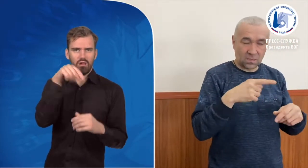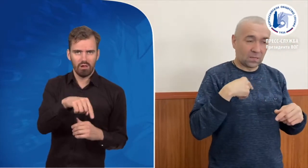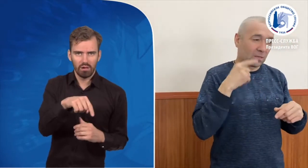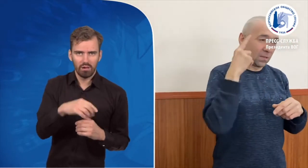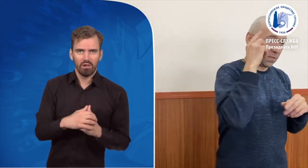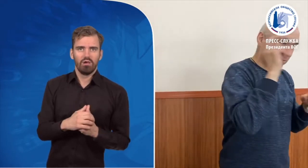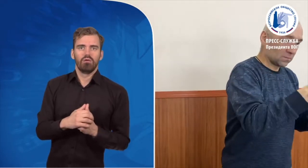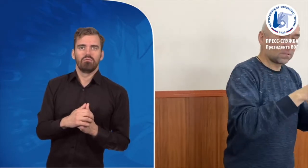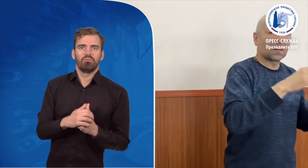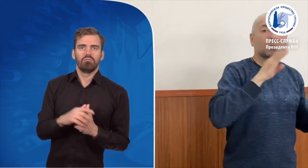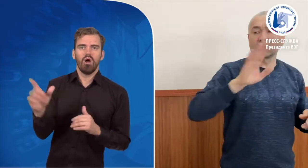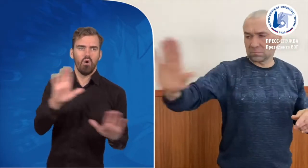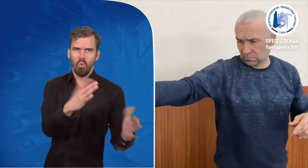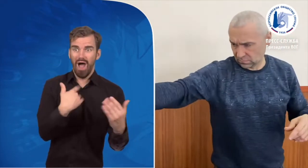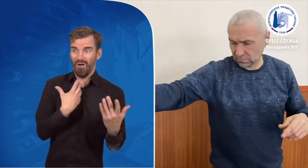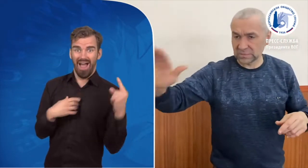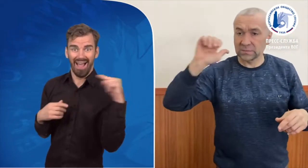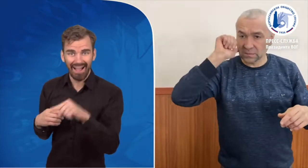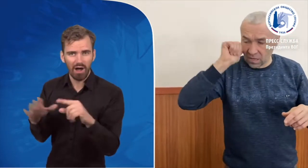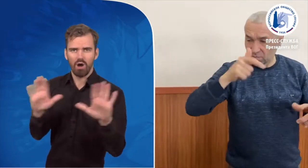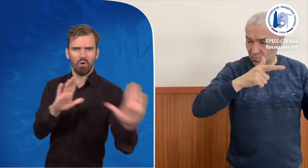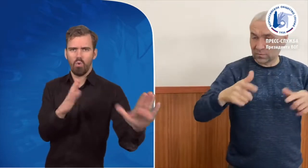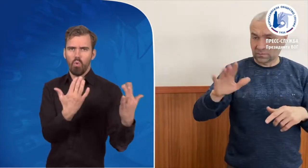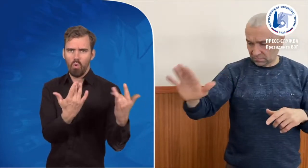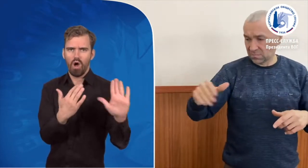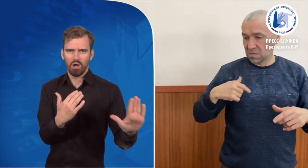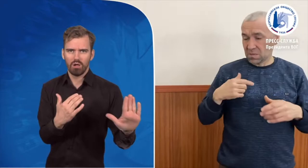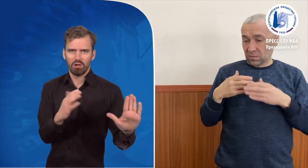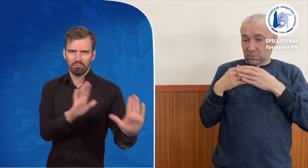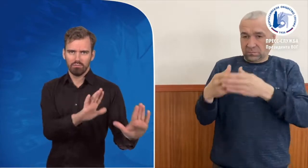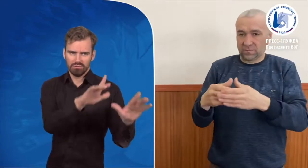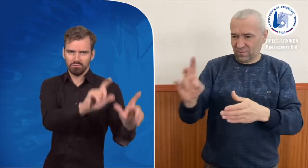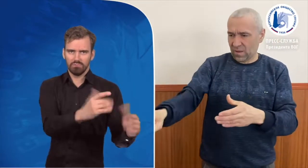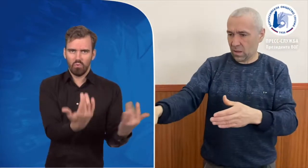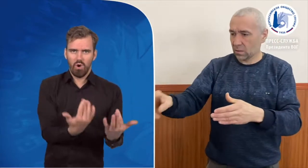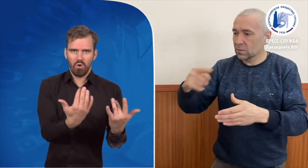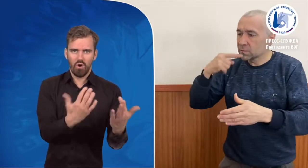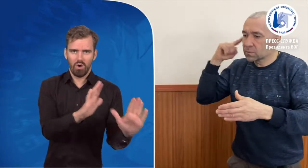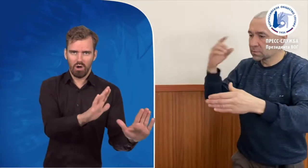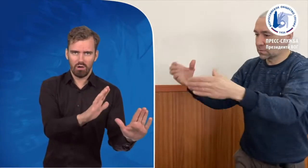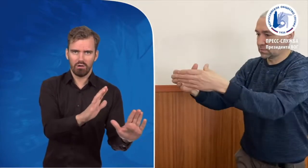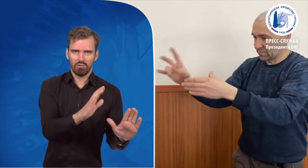for the distribution of refugees, they made concessions to us. Especially for us, they organized a bus for the disabled,